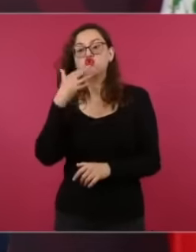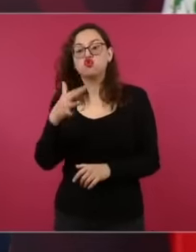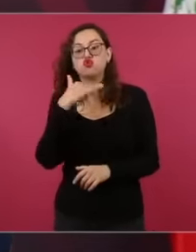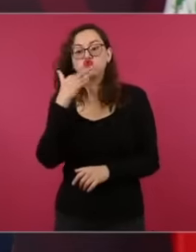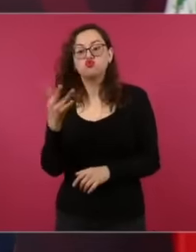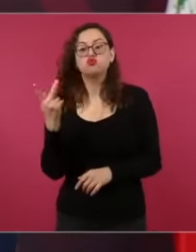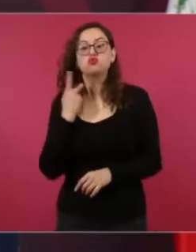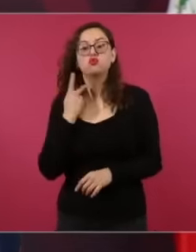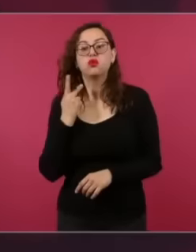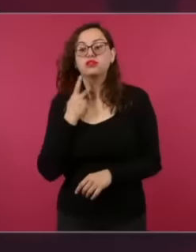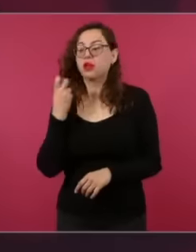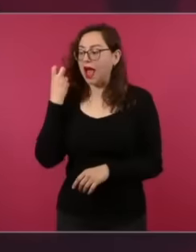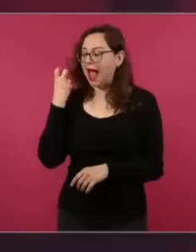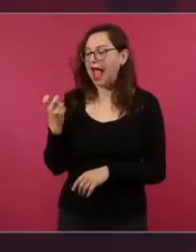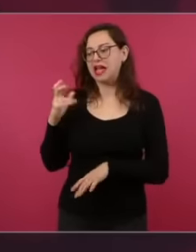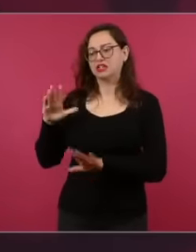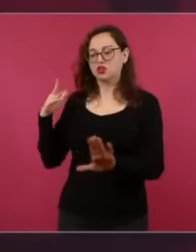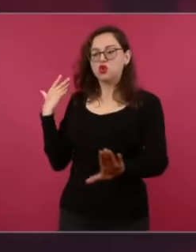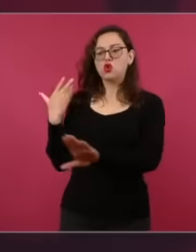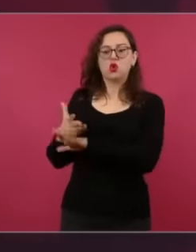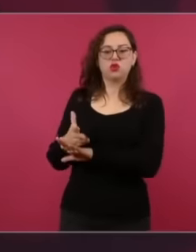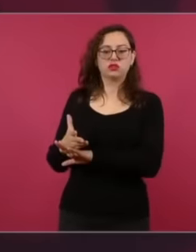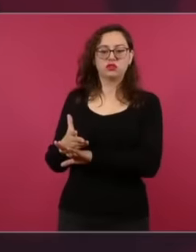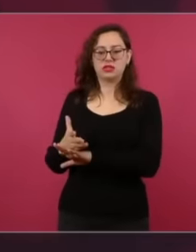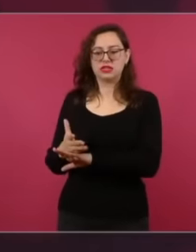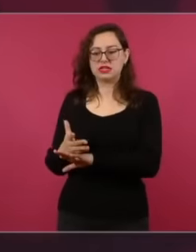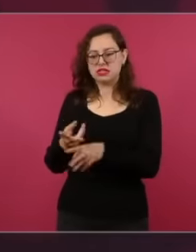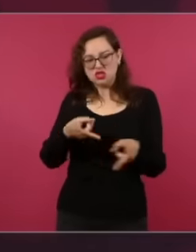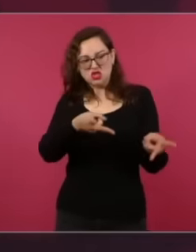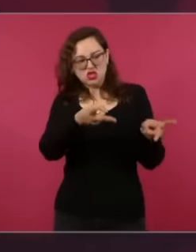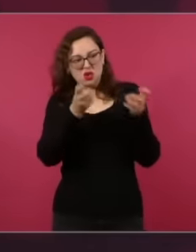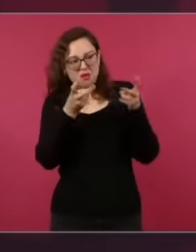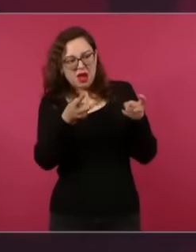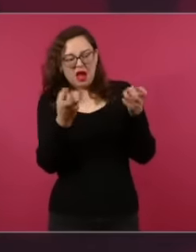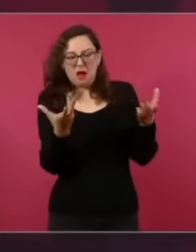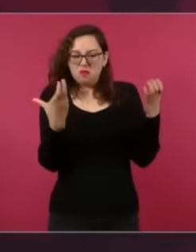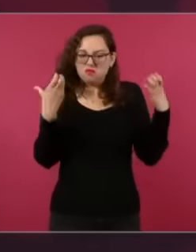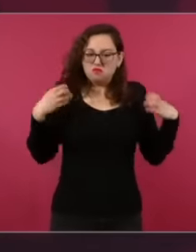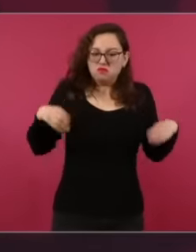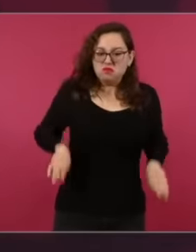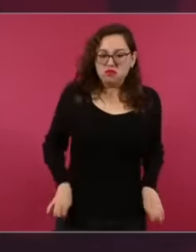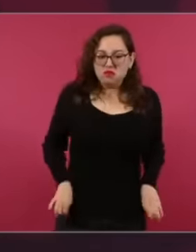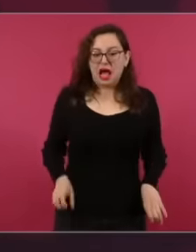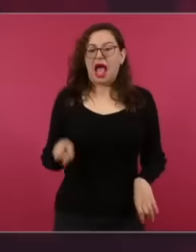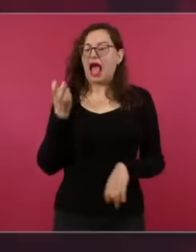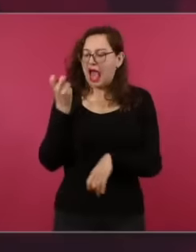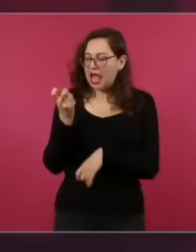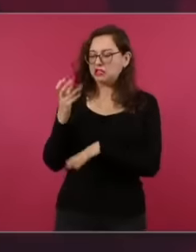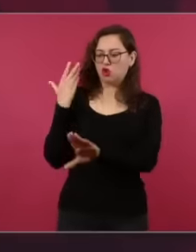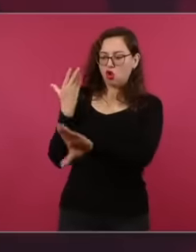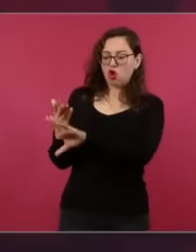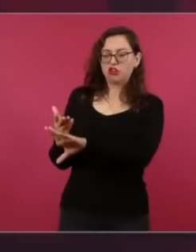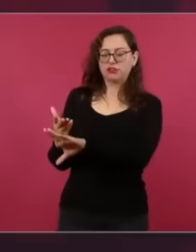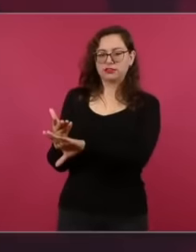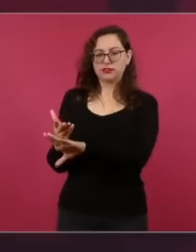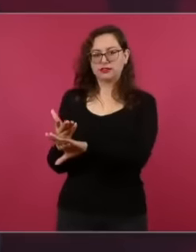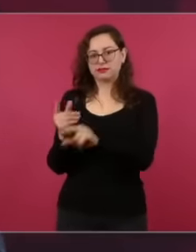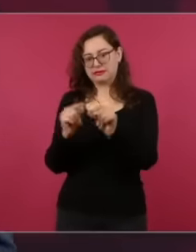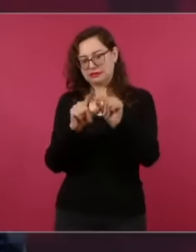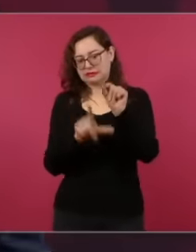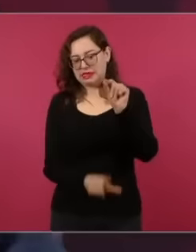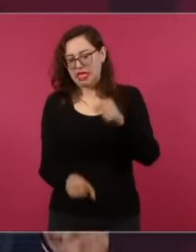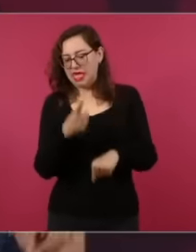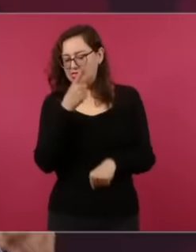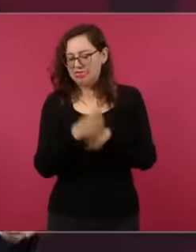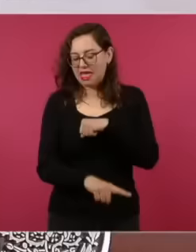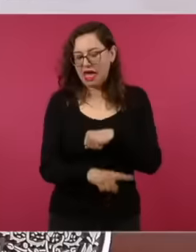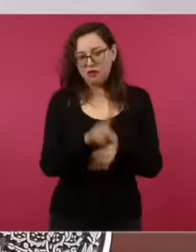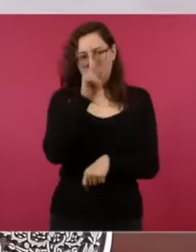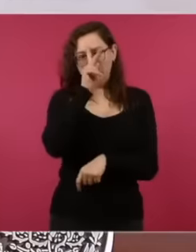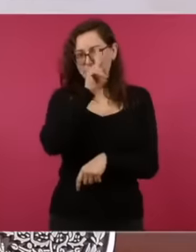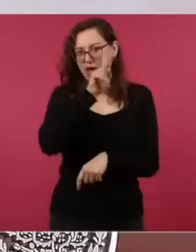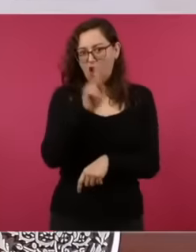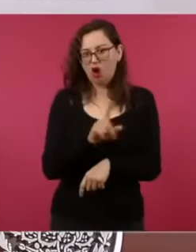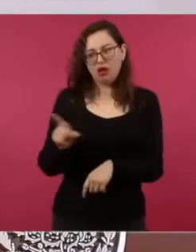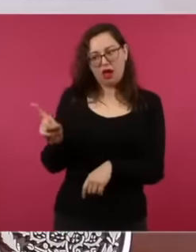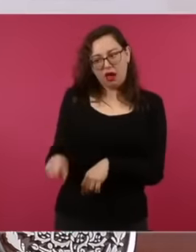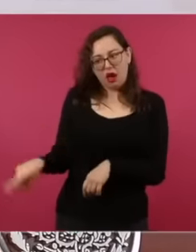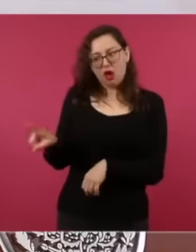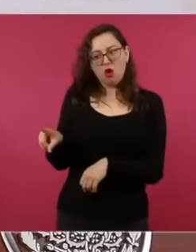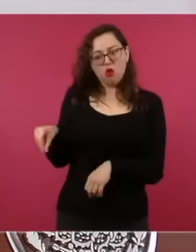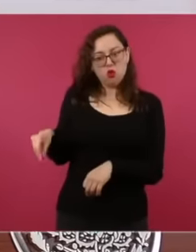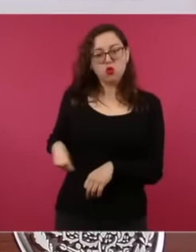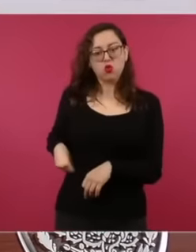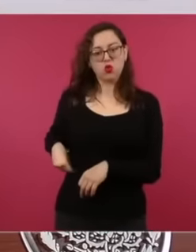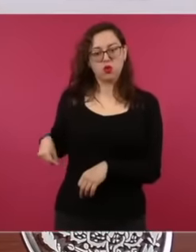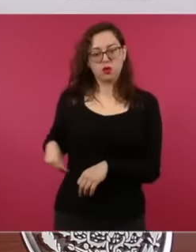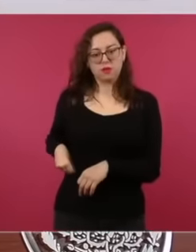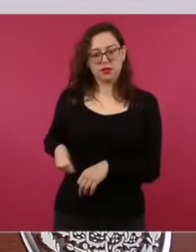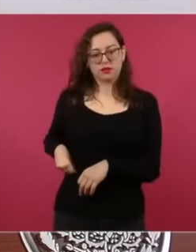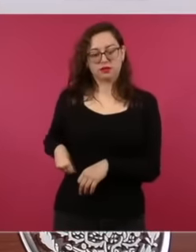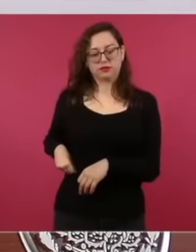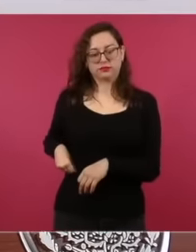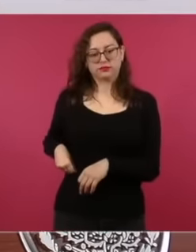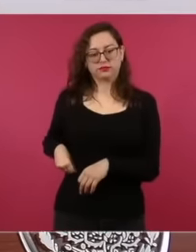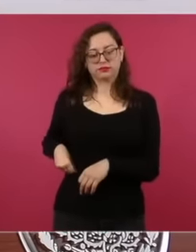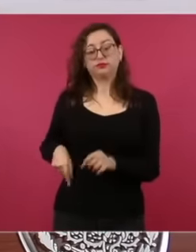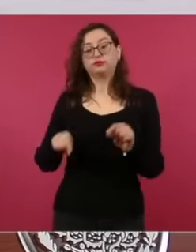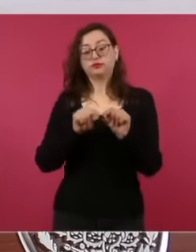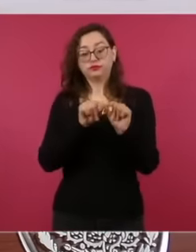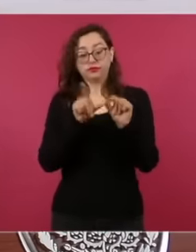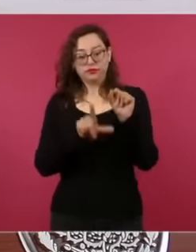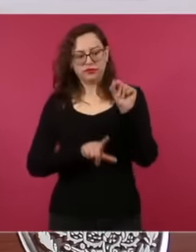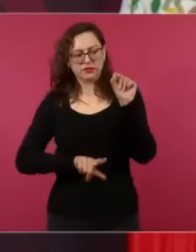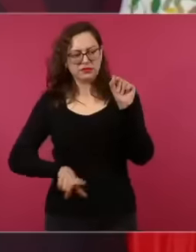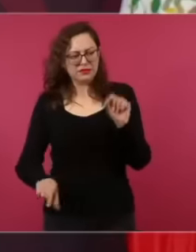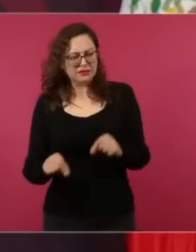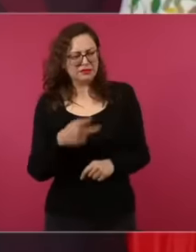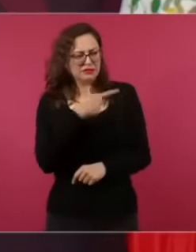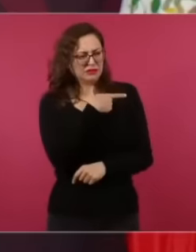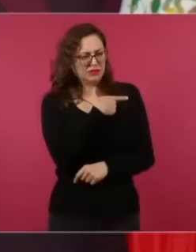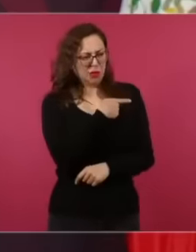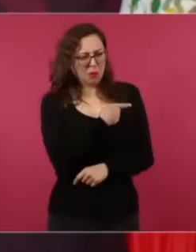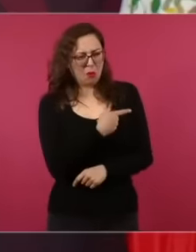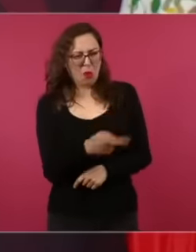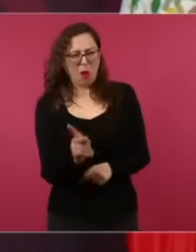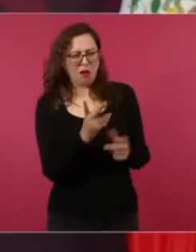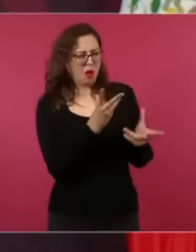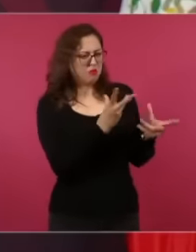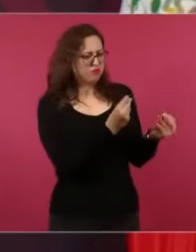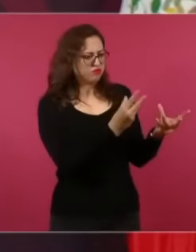Mexico a lot of damage That is the main cause the main cause of economic